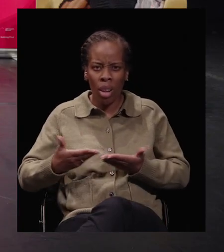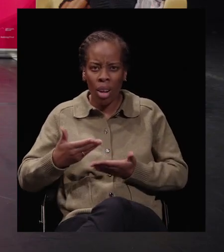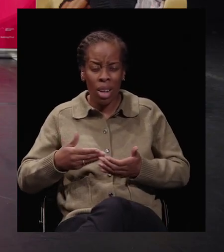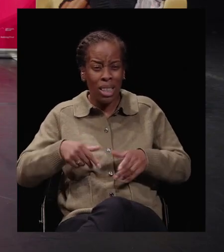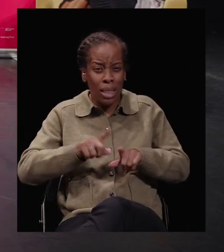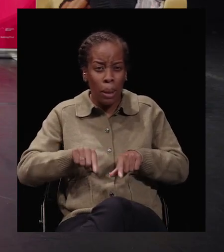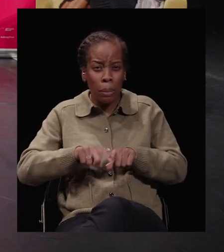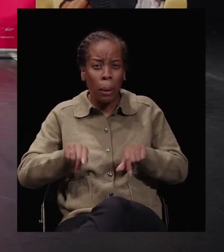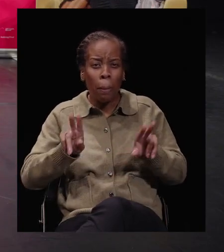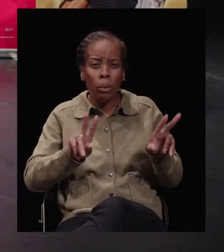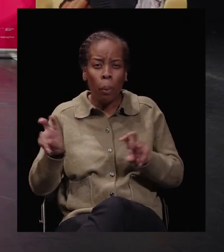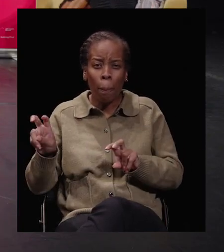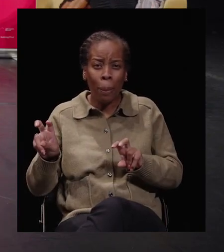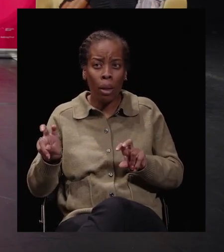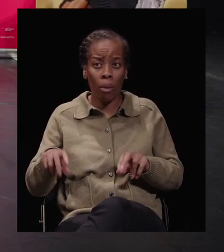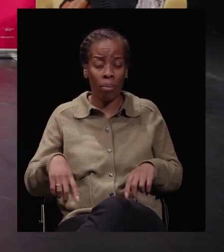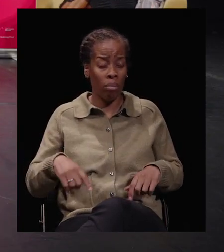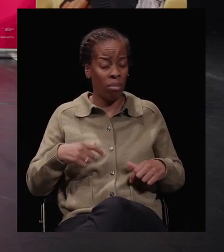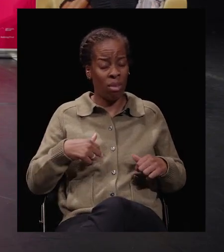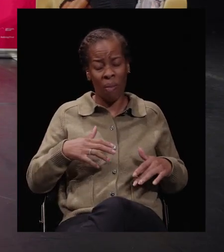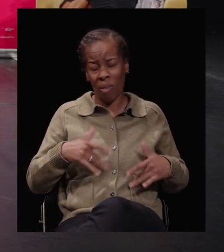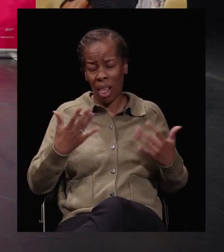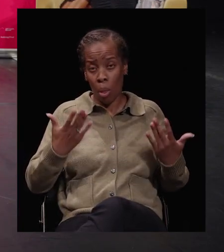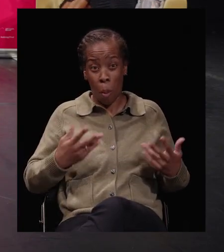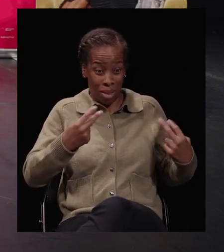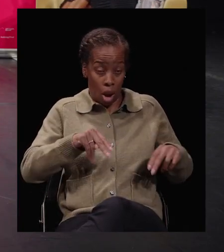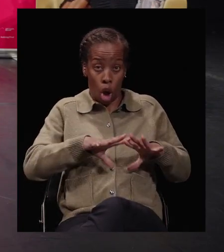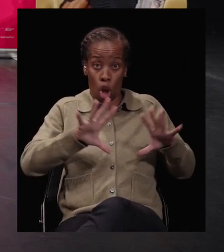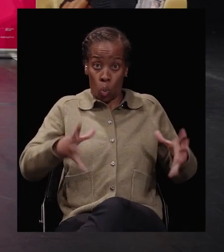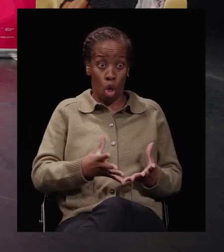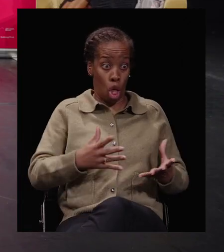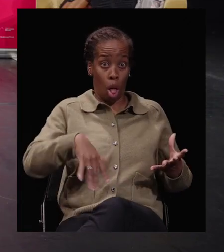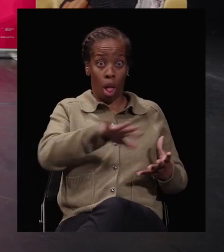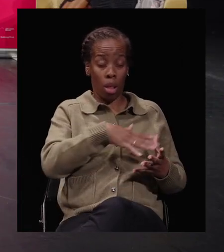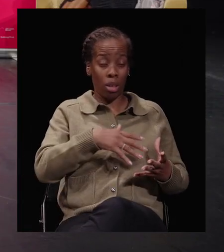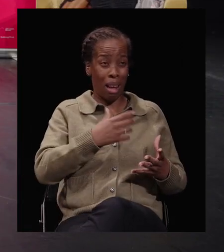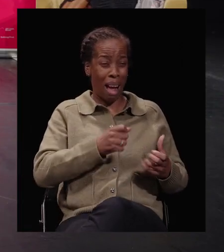it feels like the battles are really strong at the moment. And I think there was a glimmer of hope recently